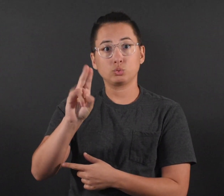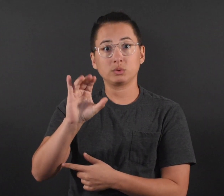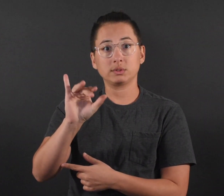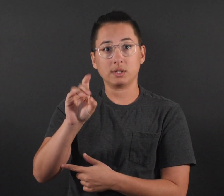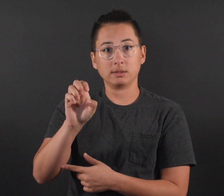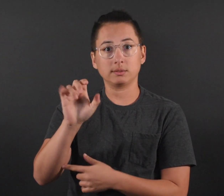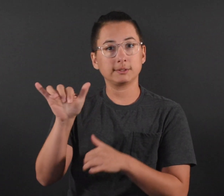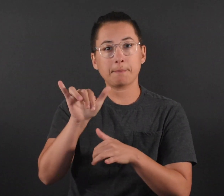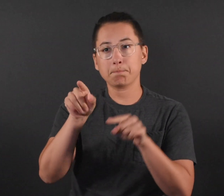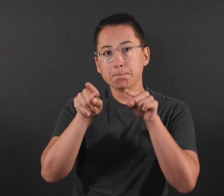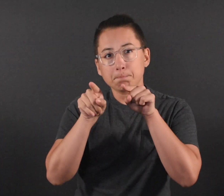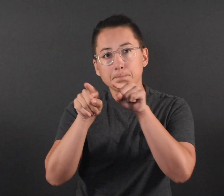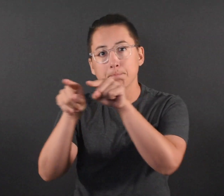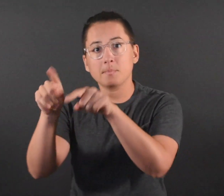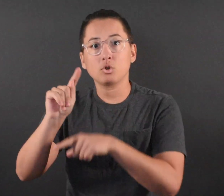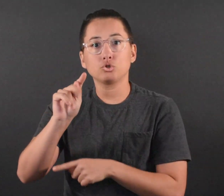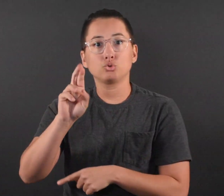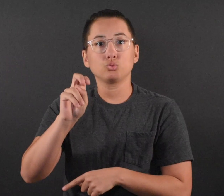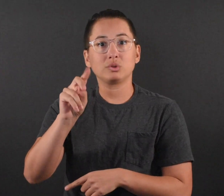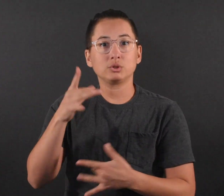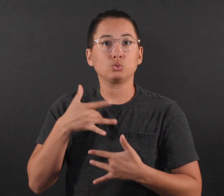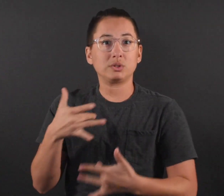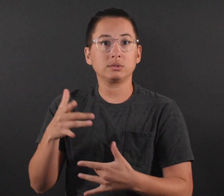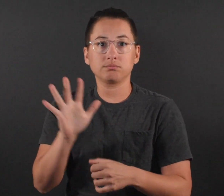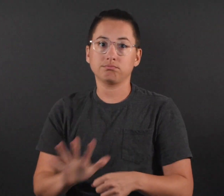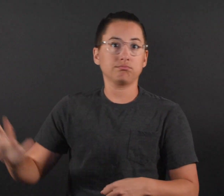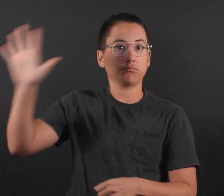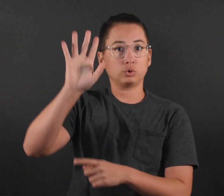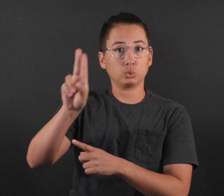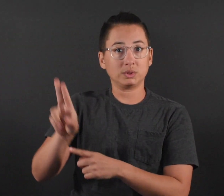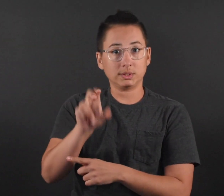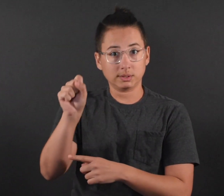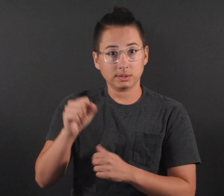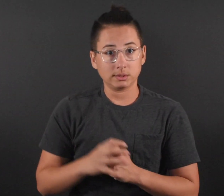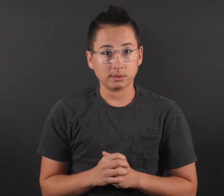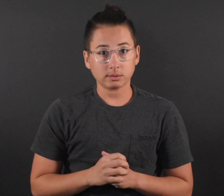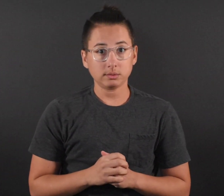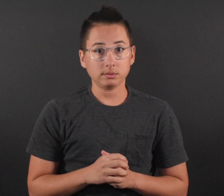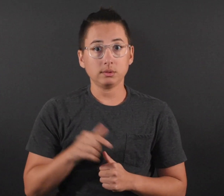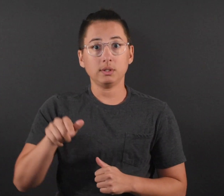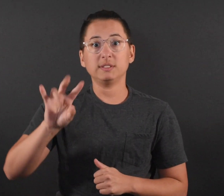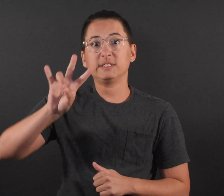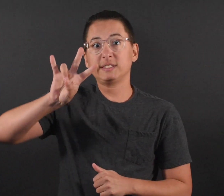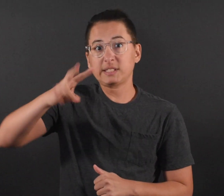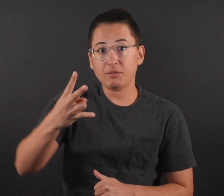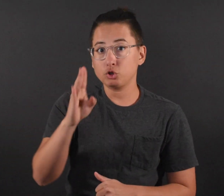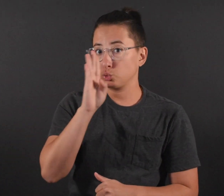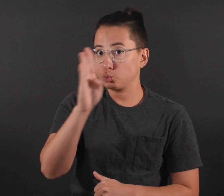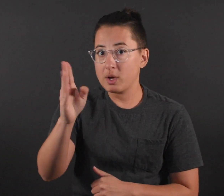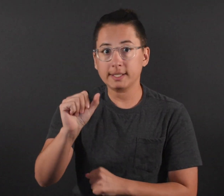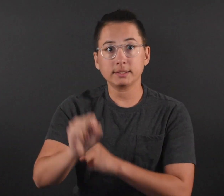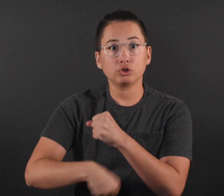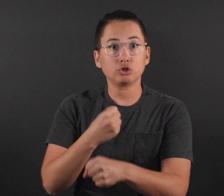mirroring trends across the United States. This is the seventh straight year in which more than